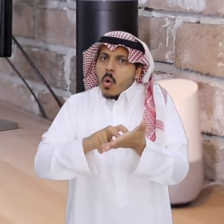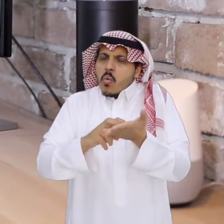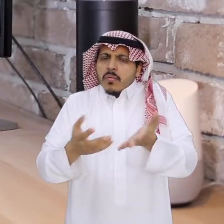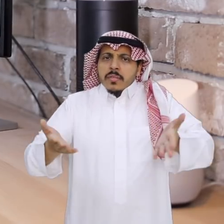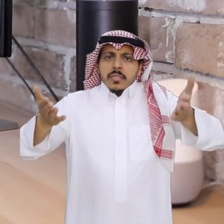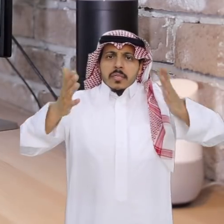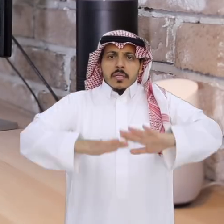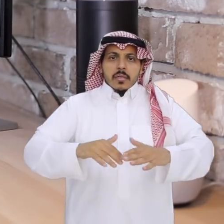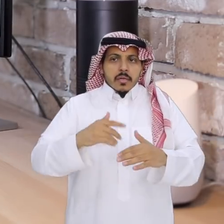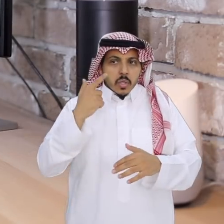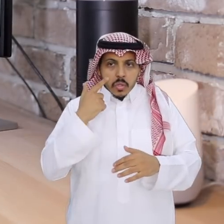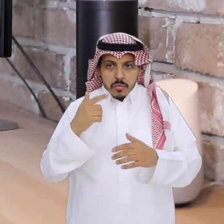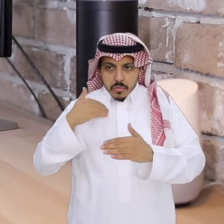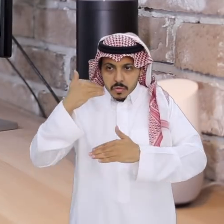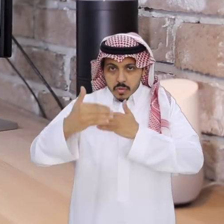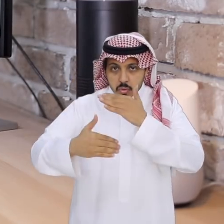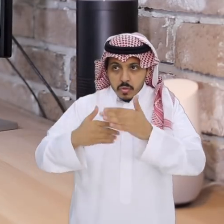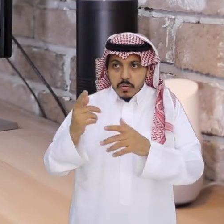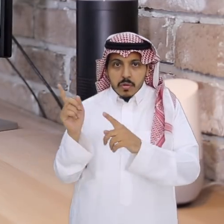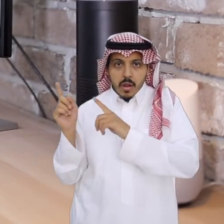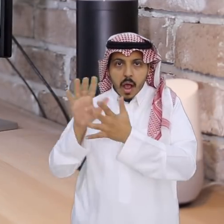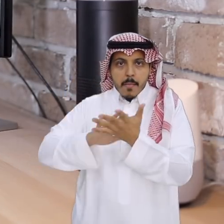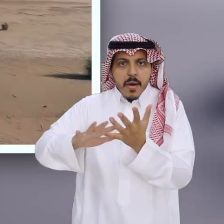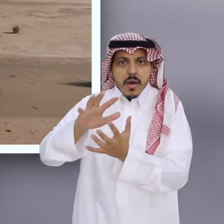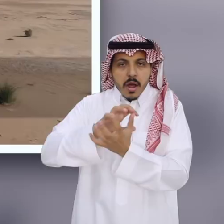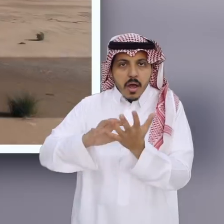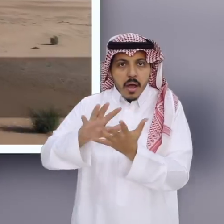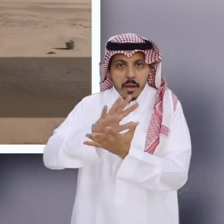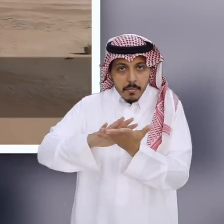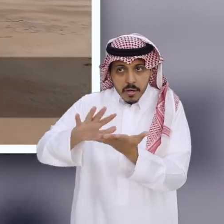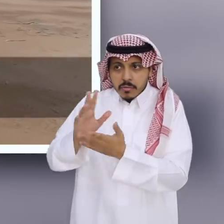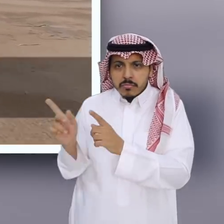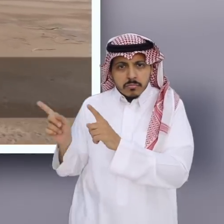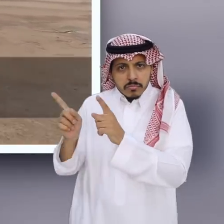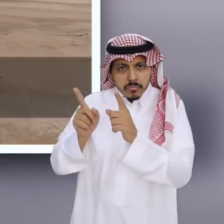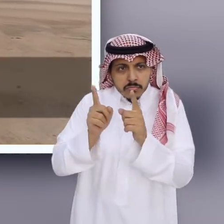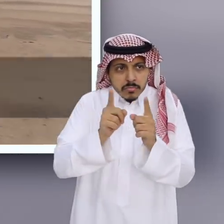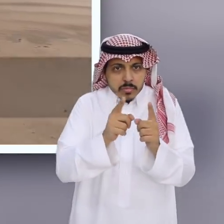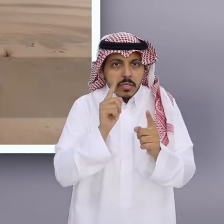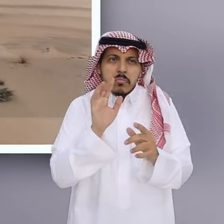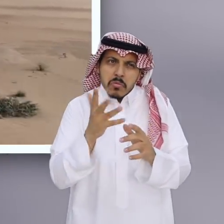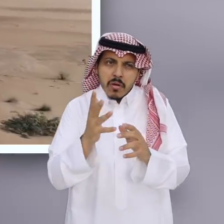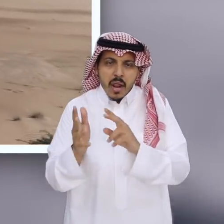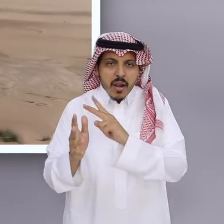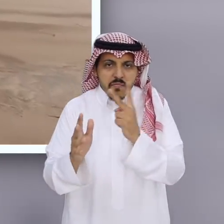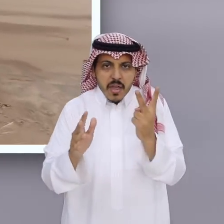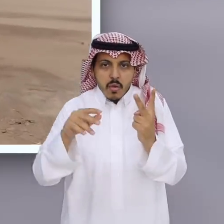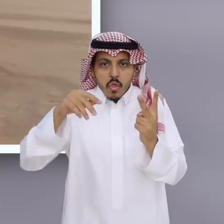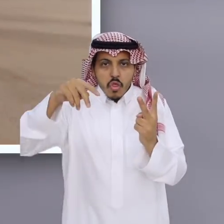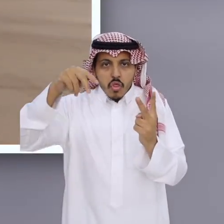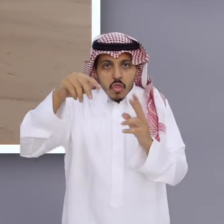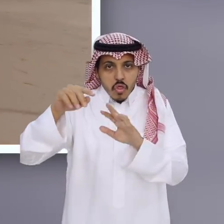It was expected that Capetown will reach zero point in March